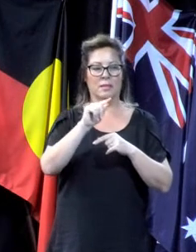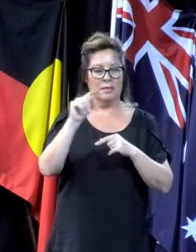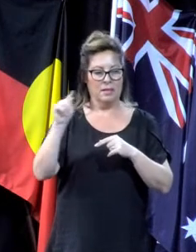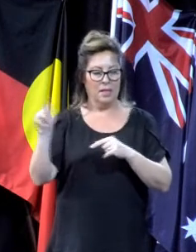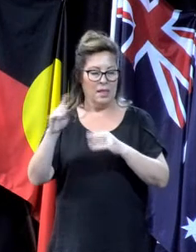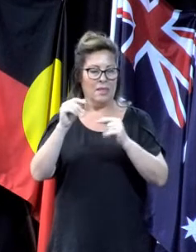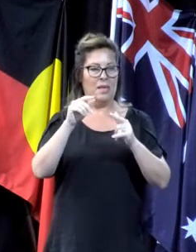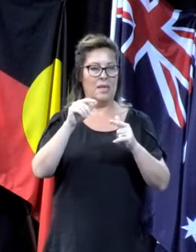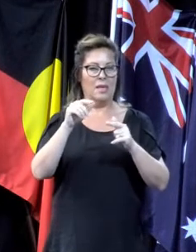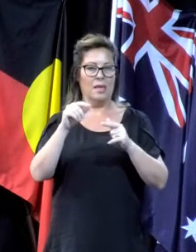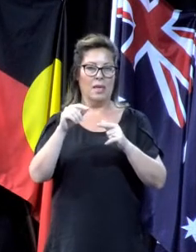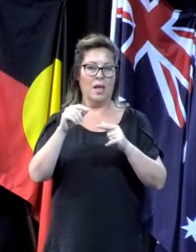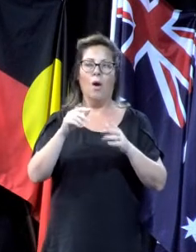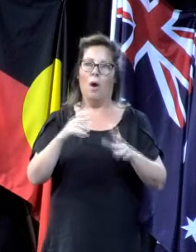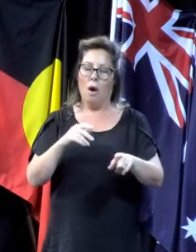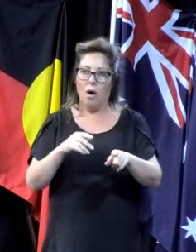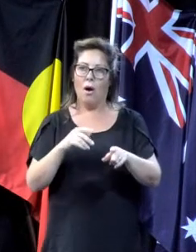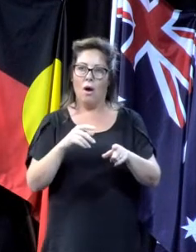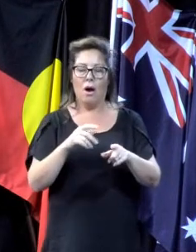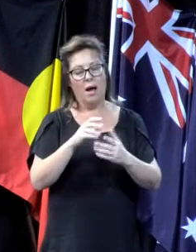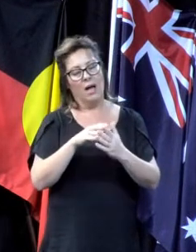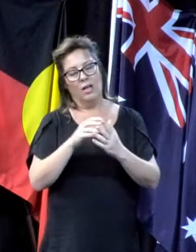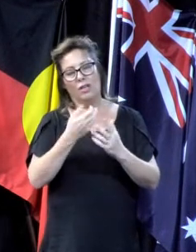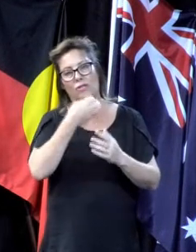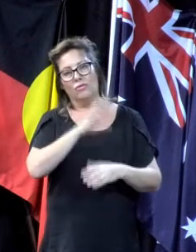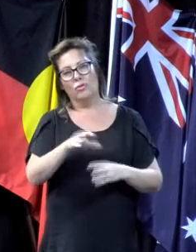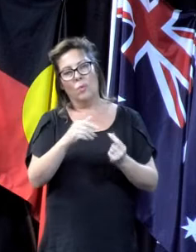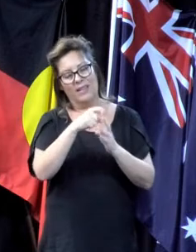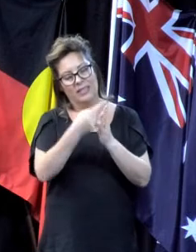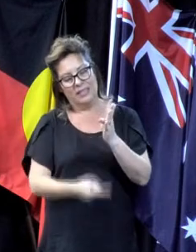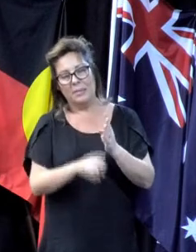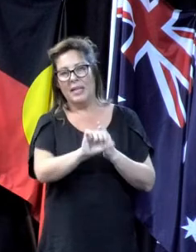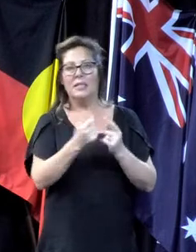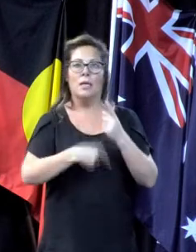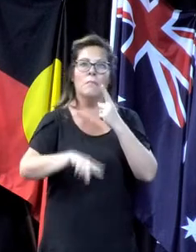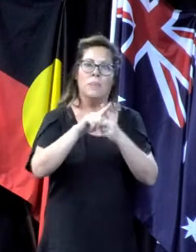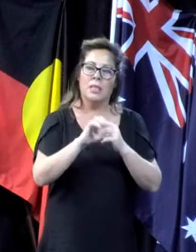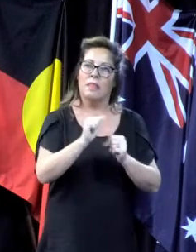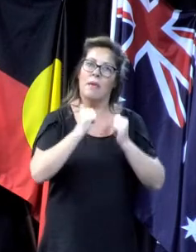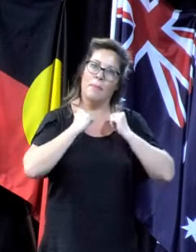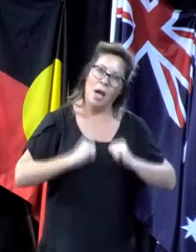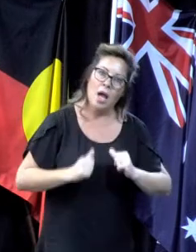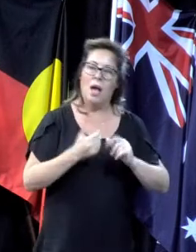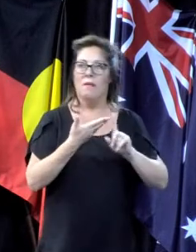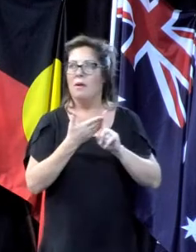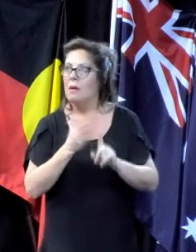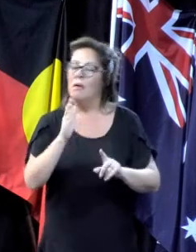where they have severe behavioral difficulties. Of course, not all students with disability do.